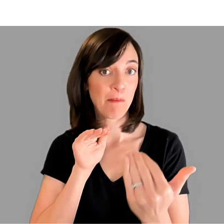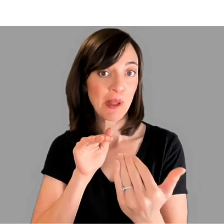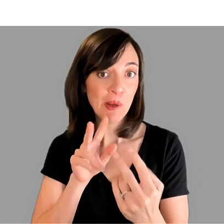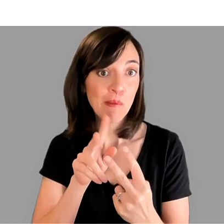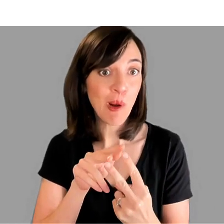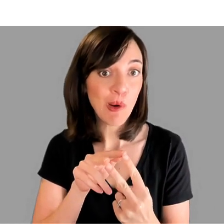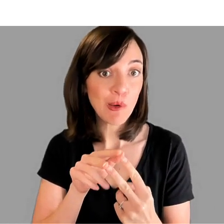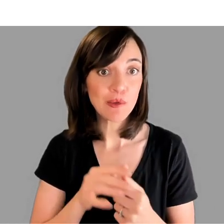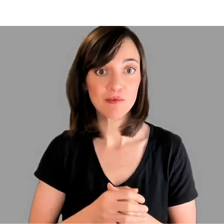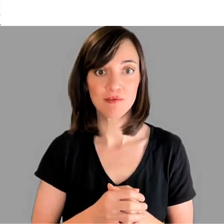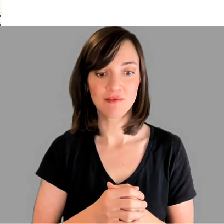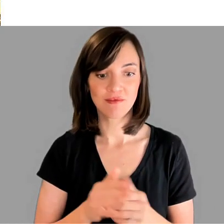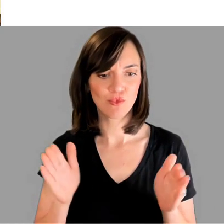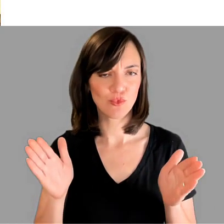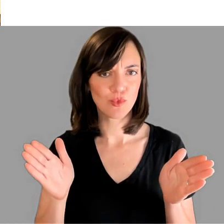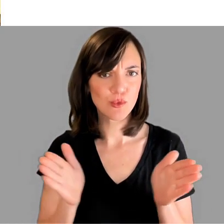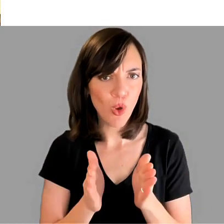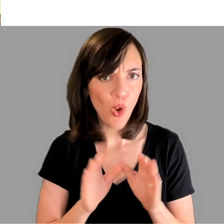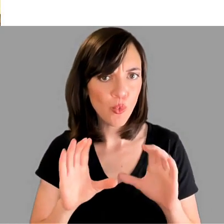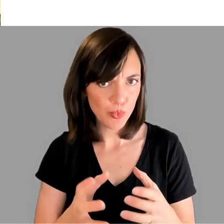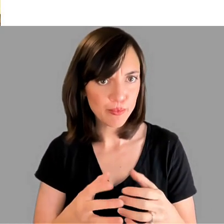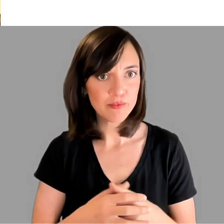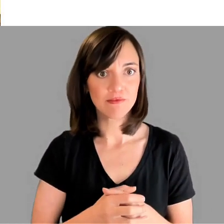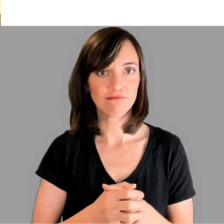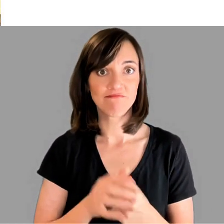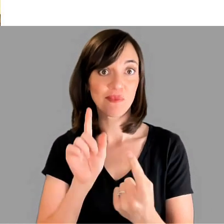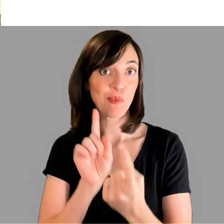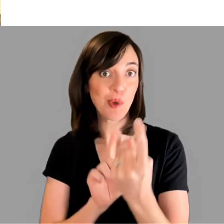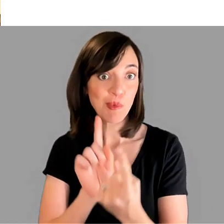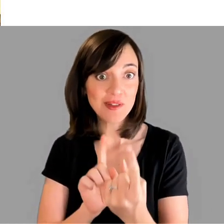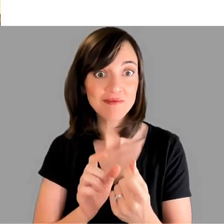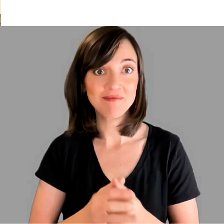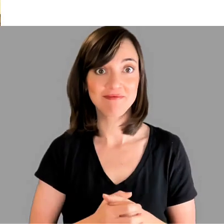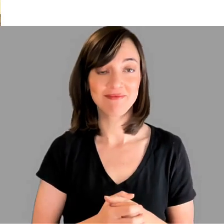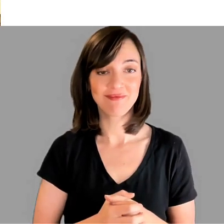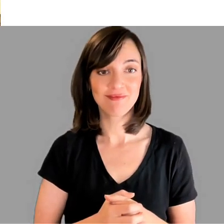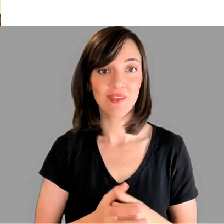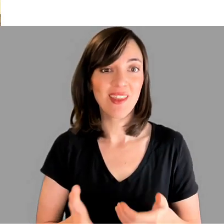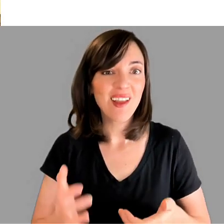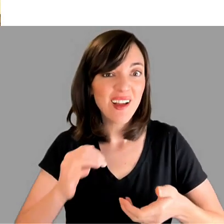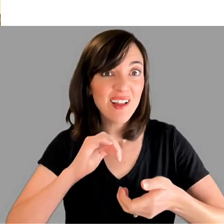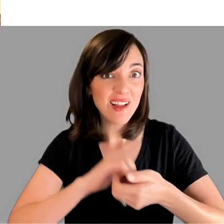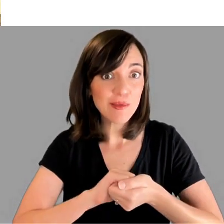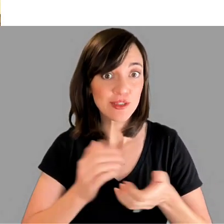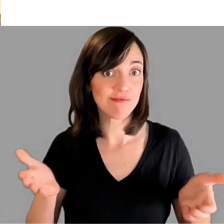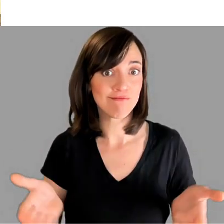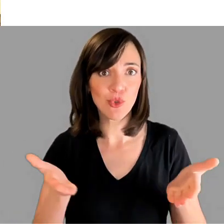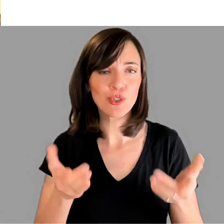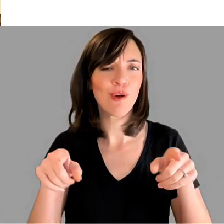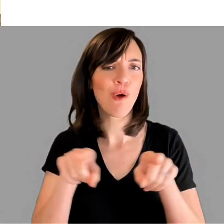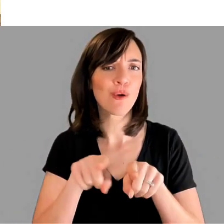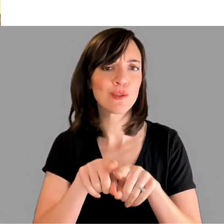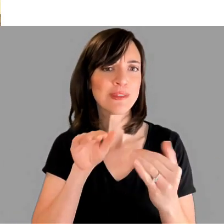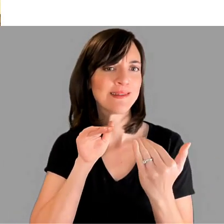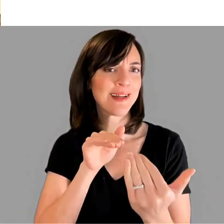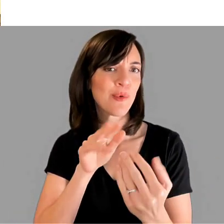peer pairs, small group sessions, or 1:1. Encouraging collaboration and peer support